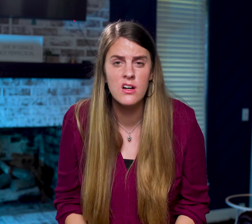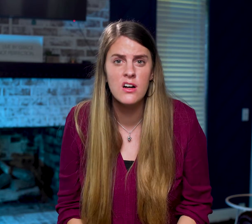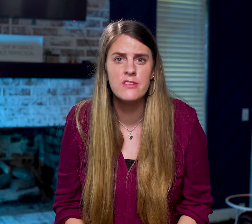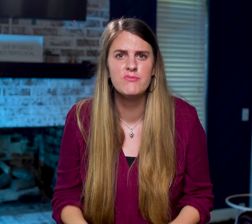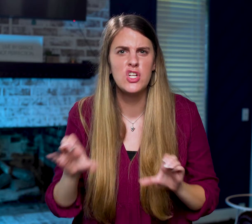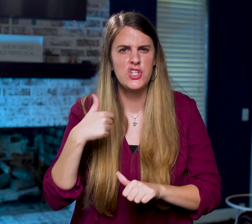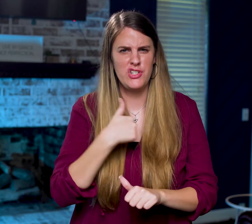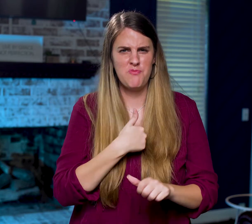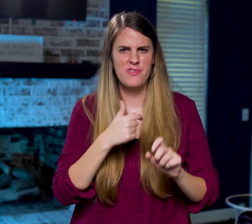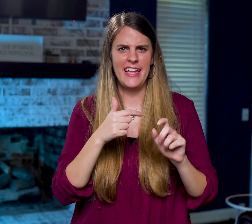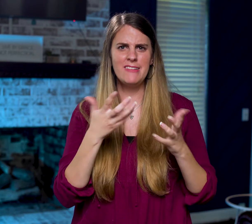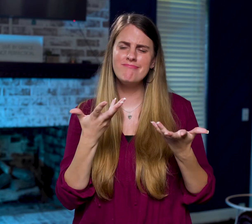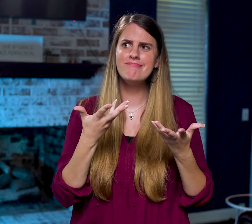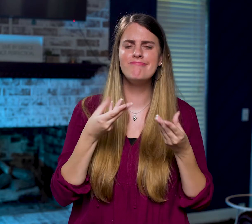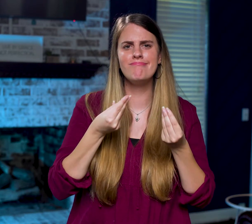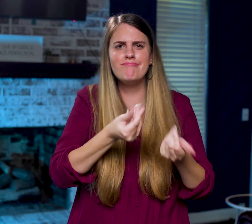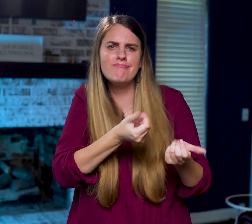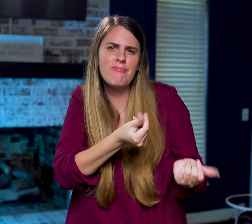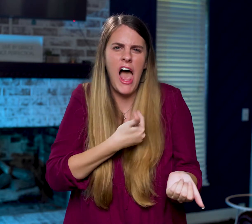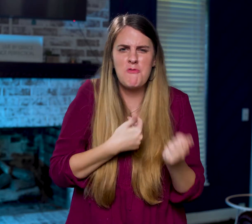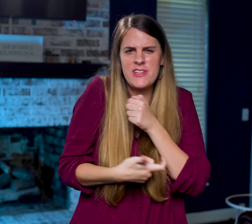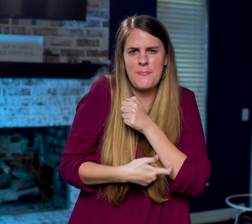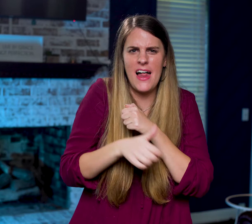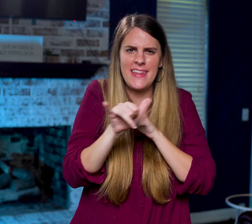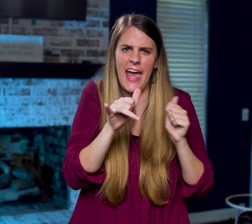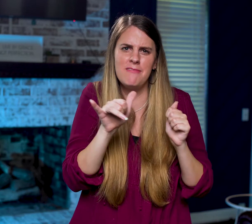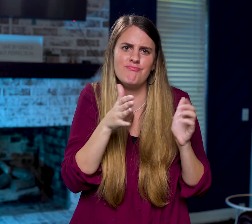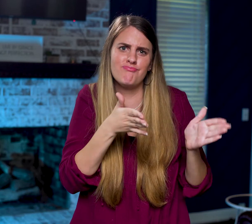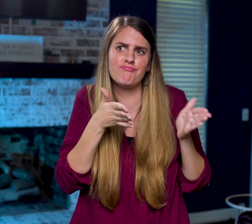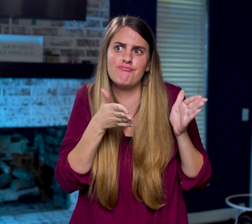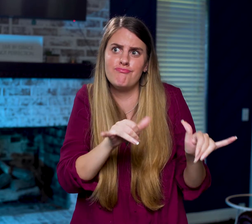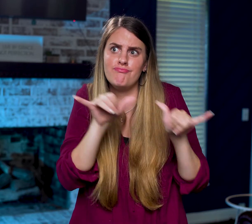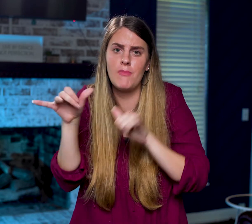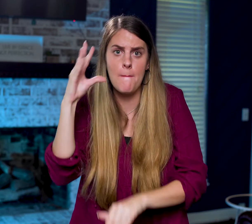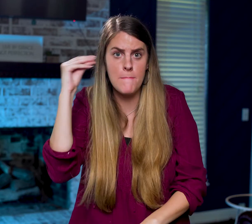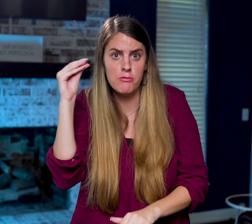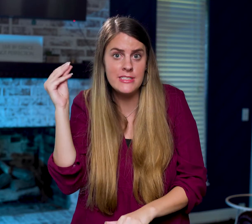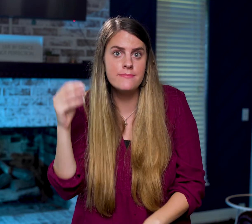Do we treat our temptations the way Moses does,